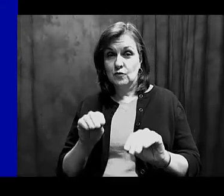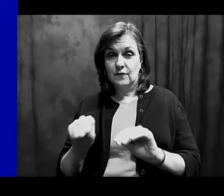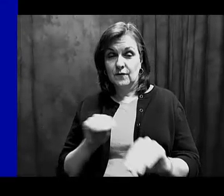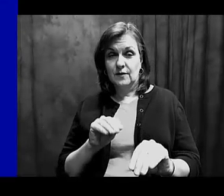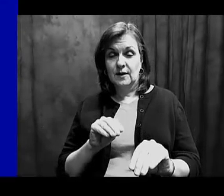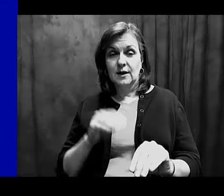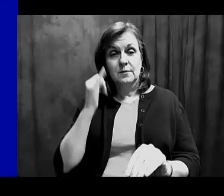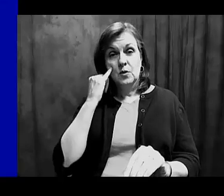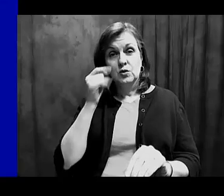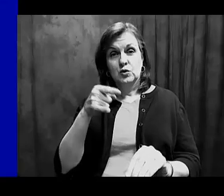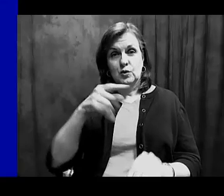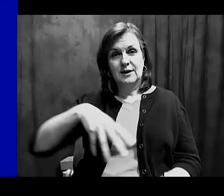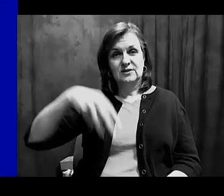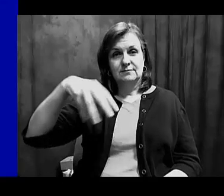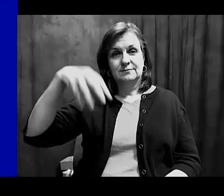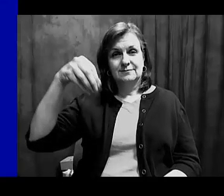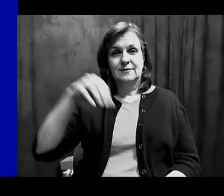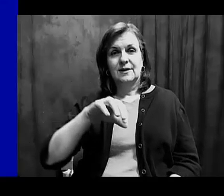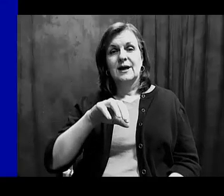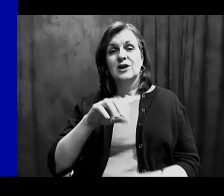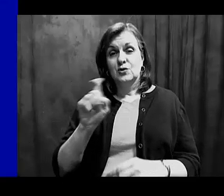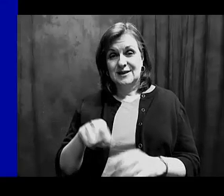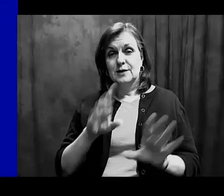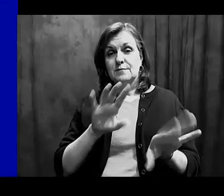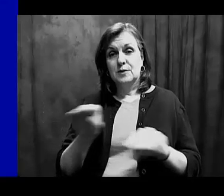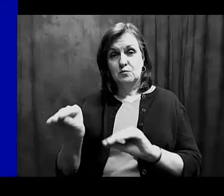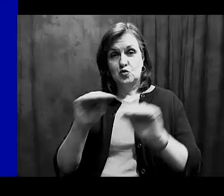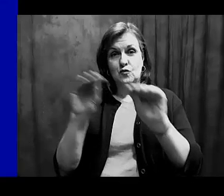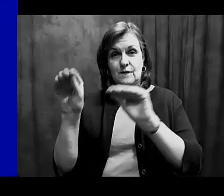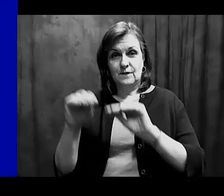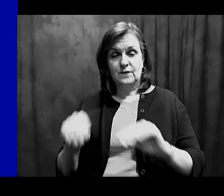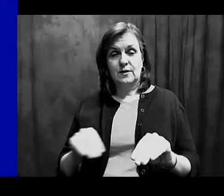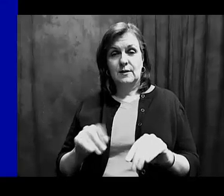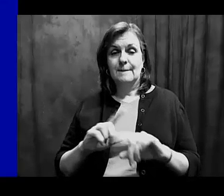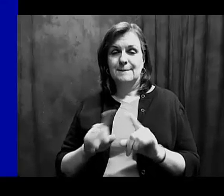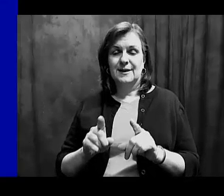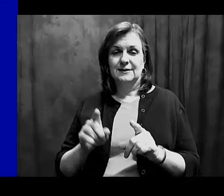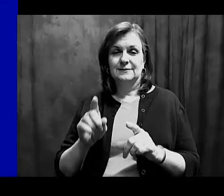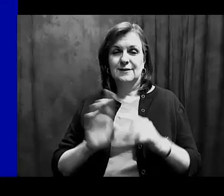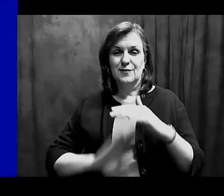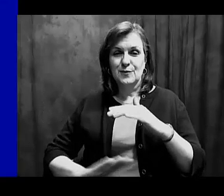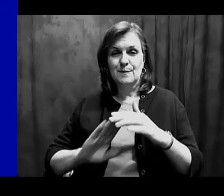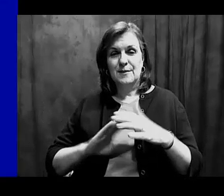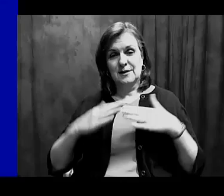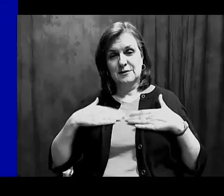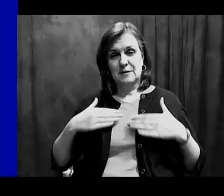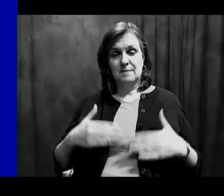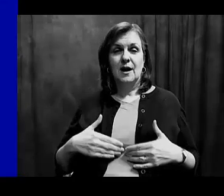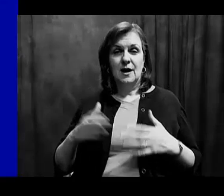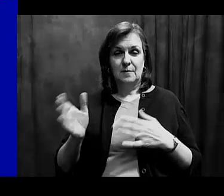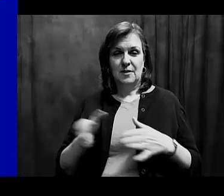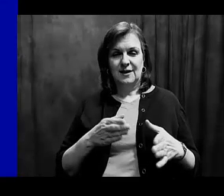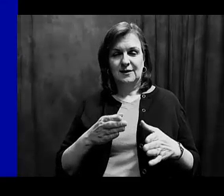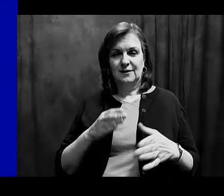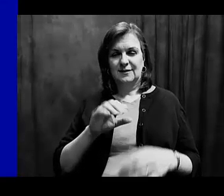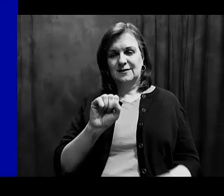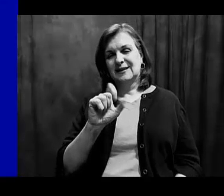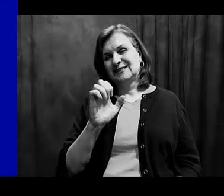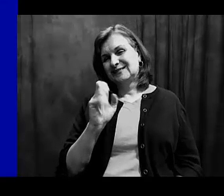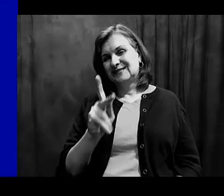because these things have to be able to move around. Particularly if you're a jellyfish you need to be able to move around